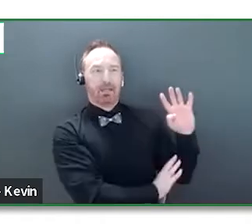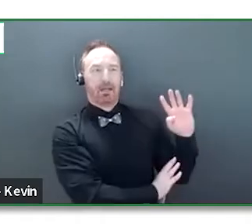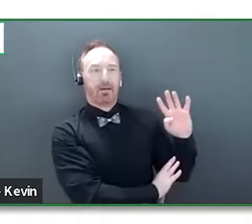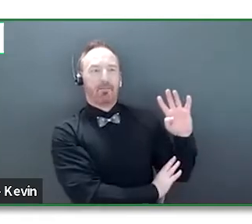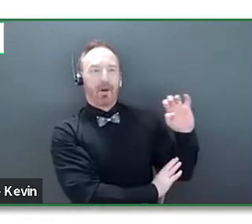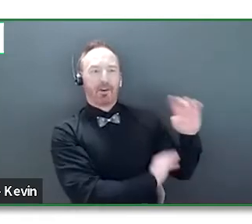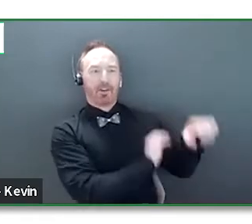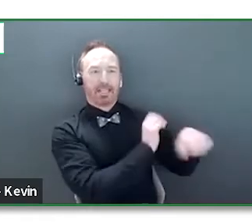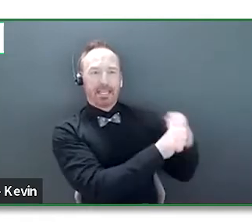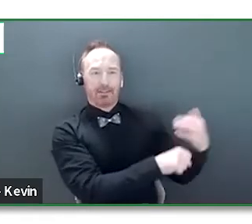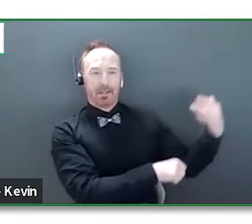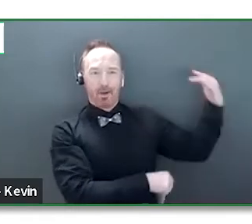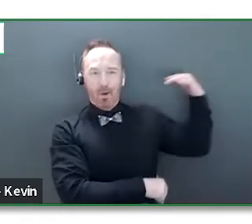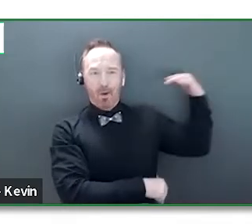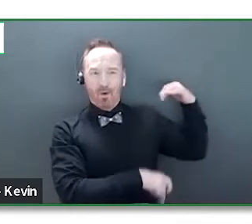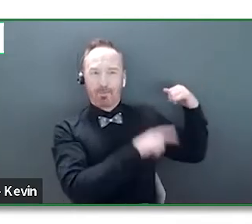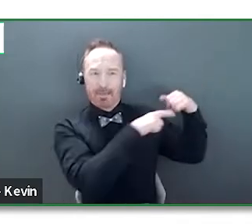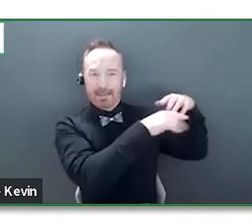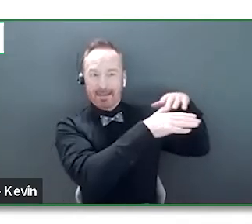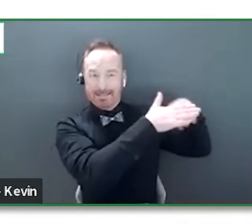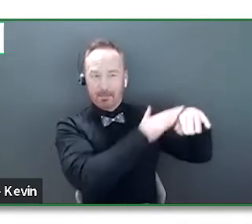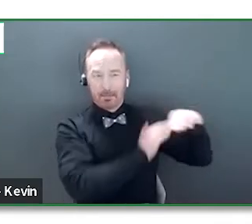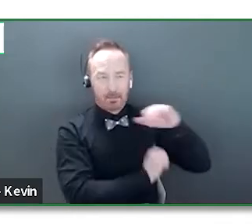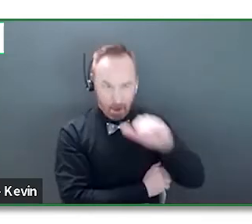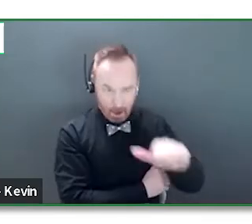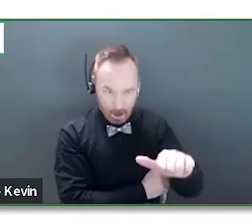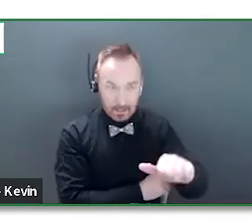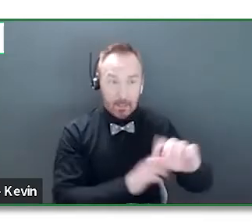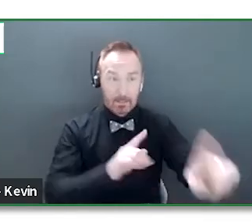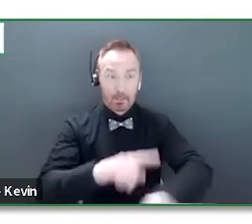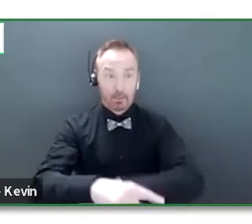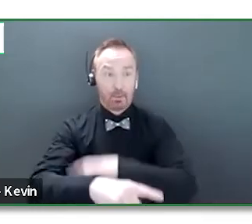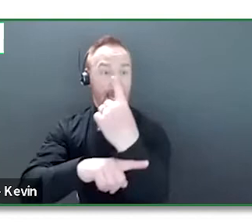Uh and again we have to balance a variety of priorities for the agencies